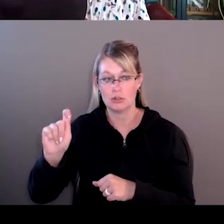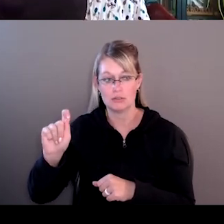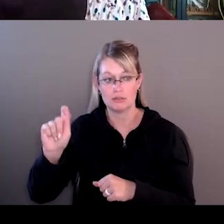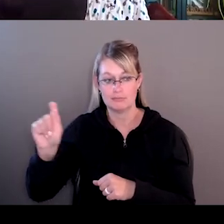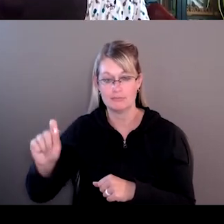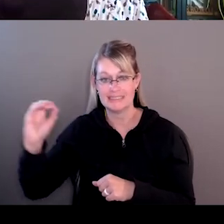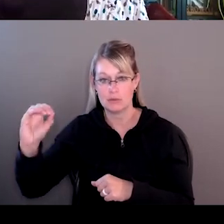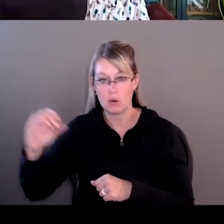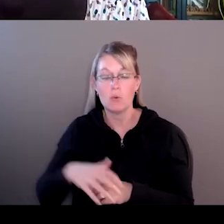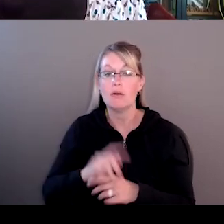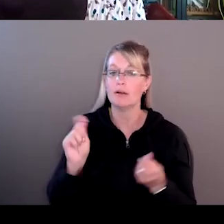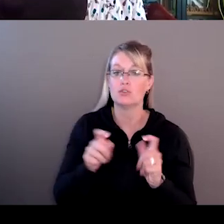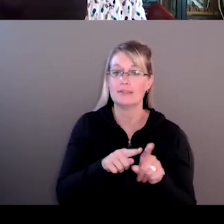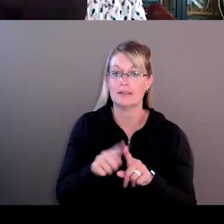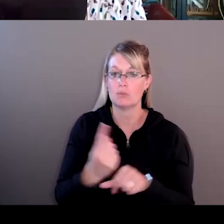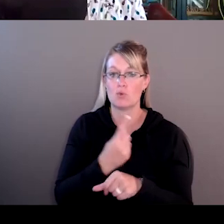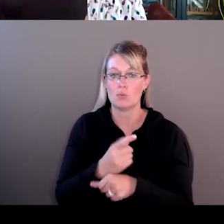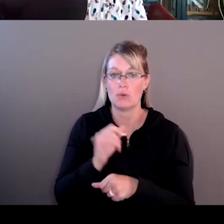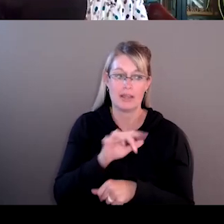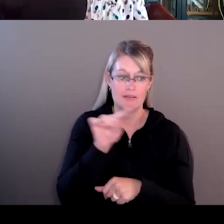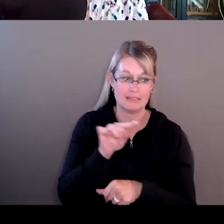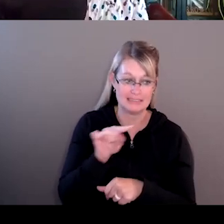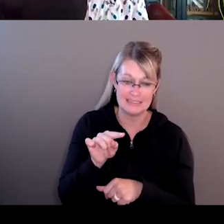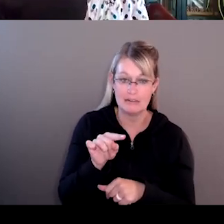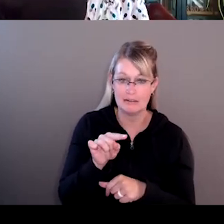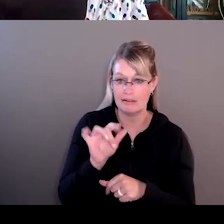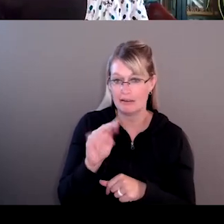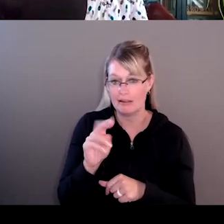addressed as appropriate based on what other Z indices you have on the page.